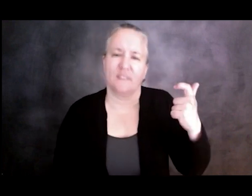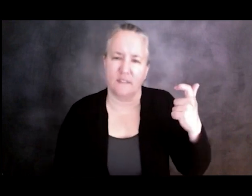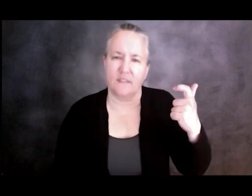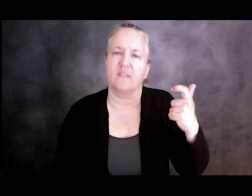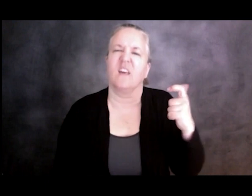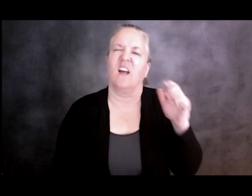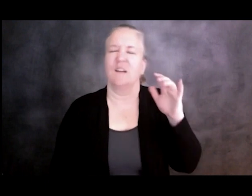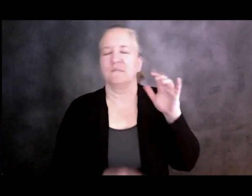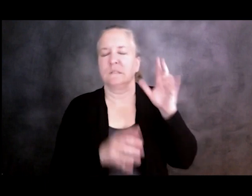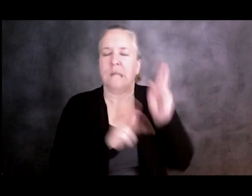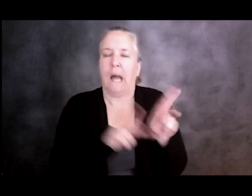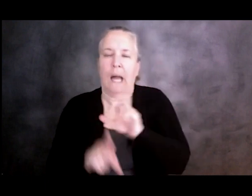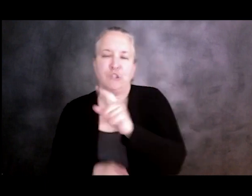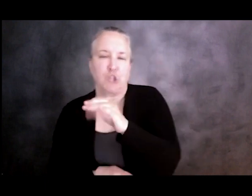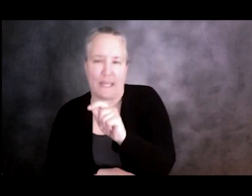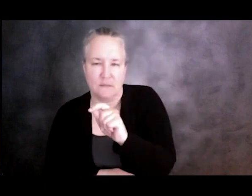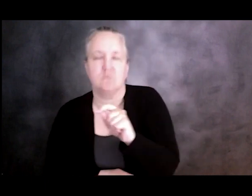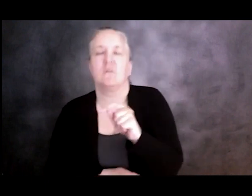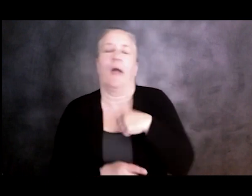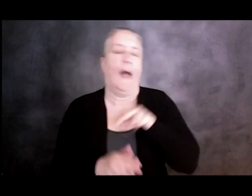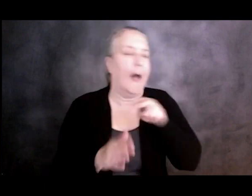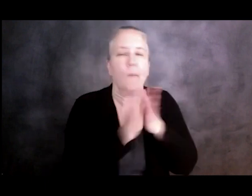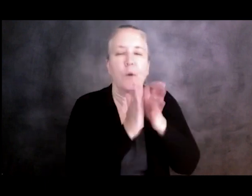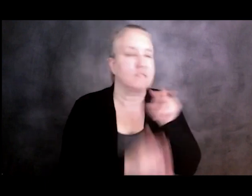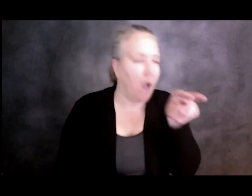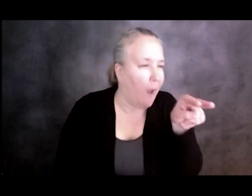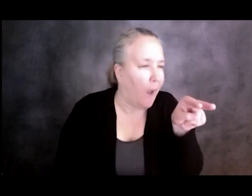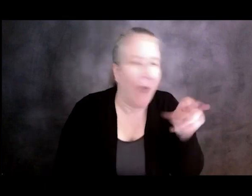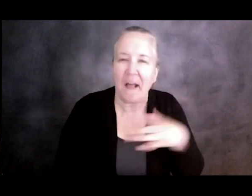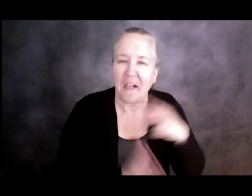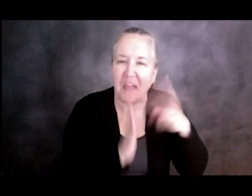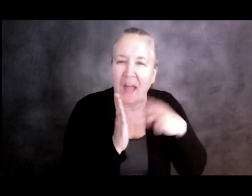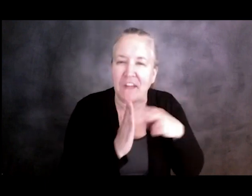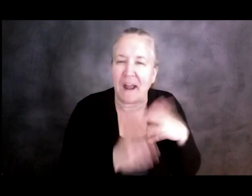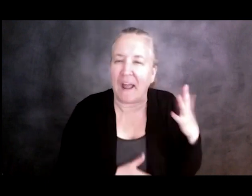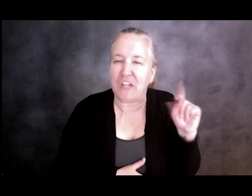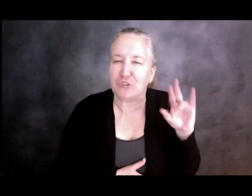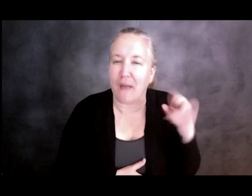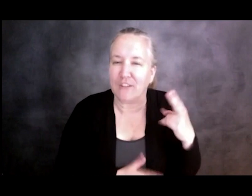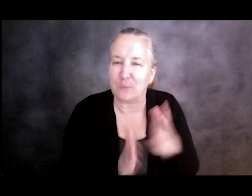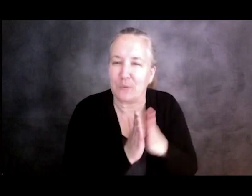and realizing the French like to read trash too, contrary to the popular export of the ideas of French intellectuals.